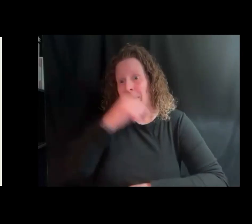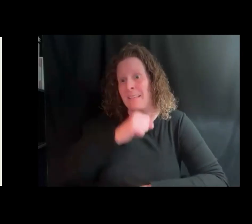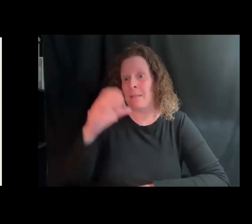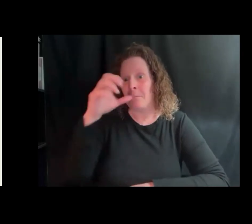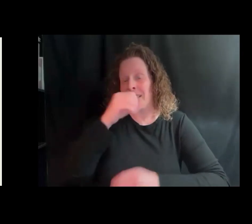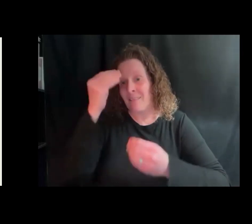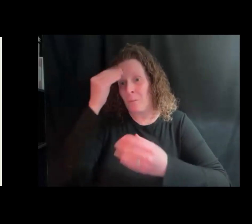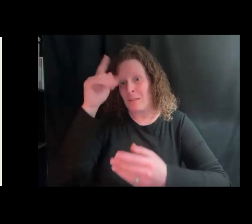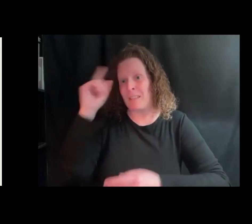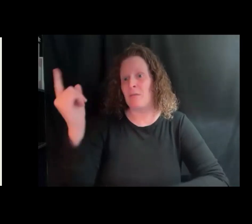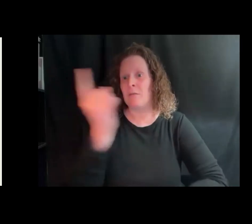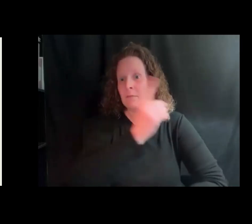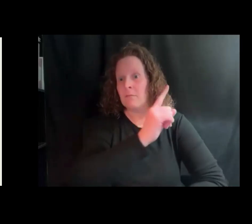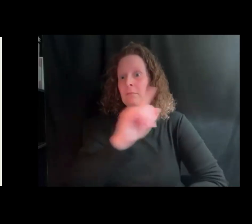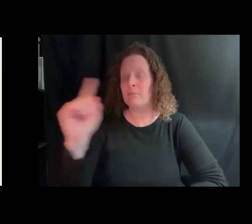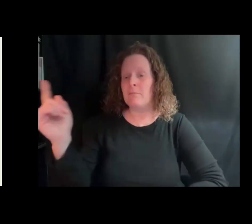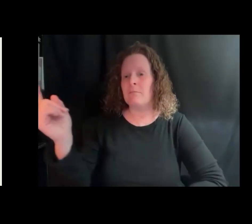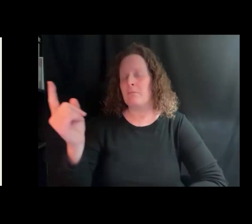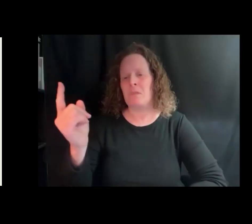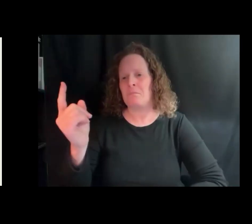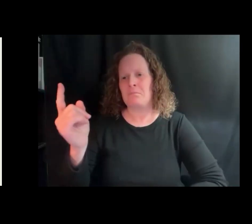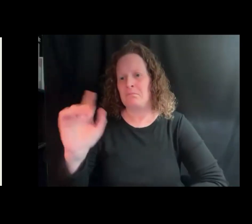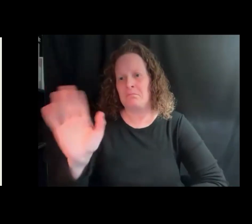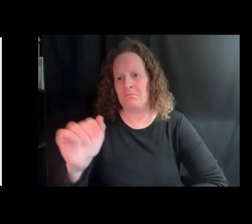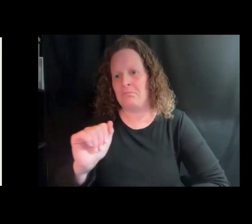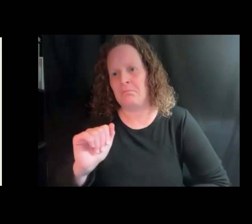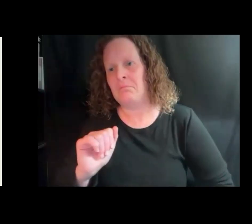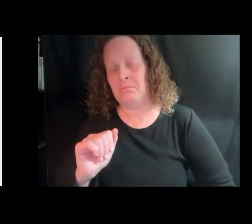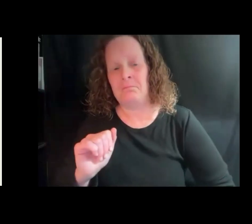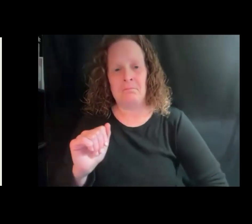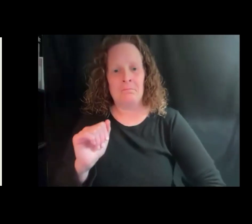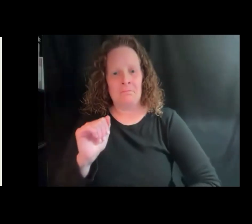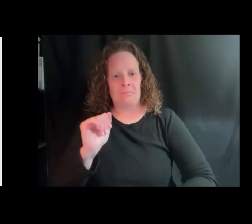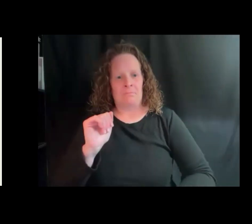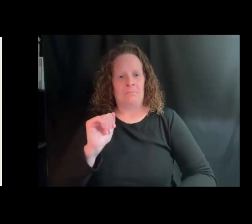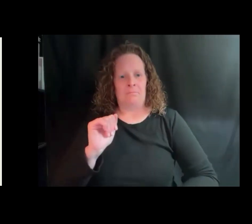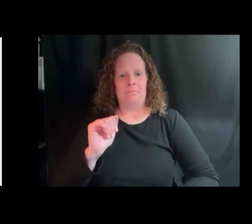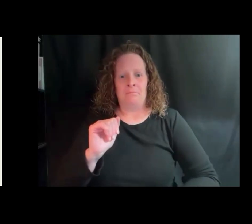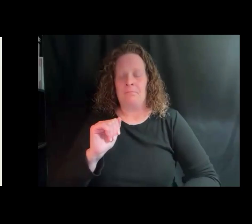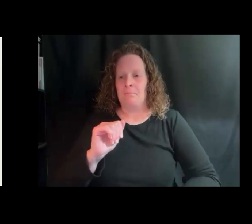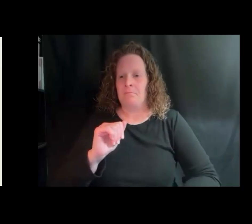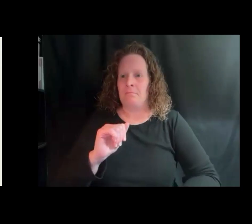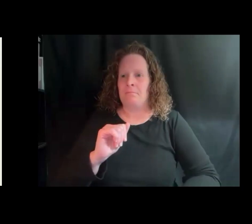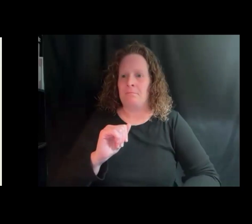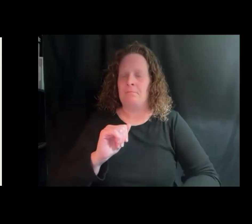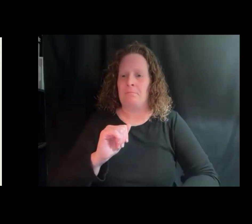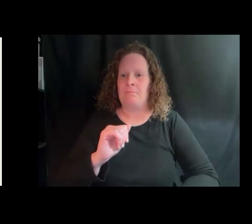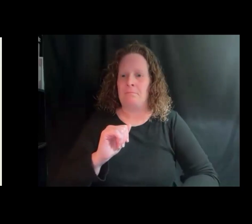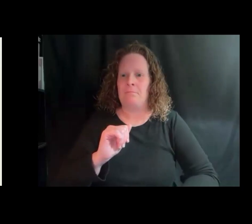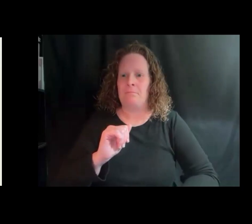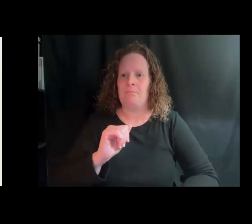teacher's attention maybe help them walk the other way. But you should have it in your mind that